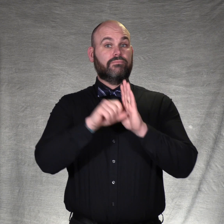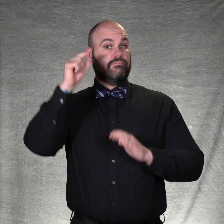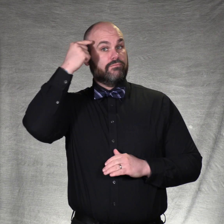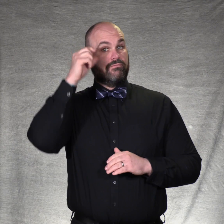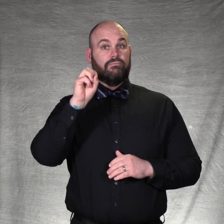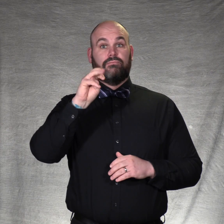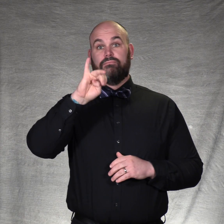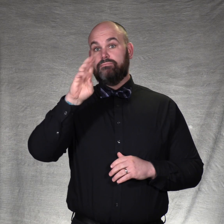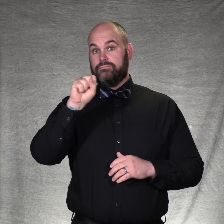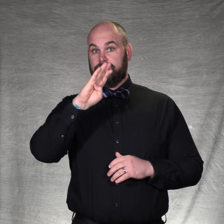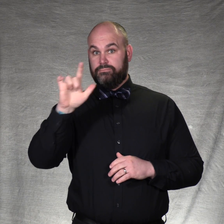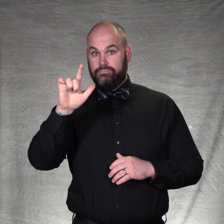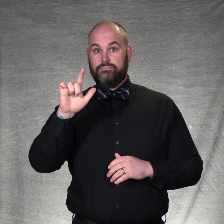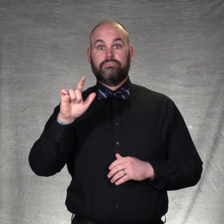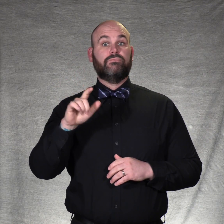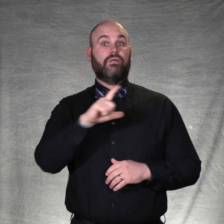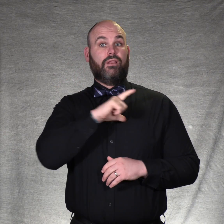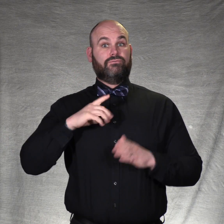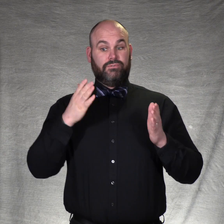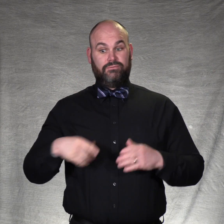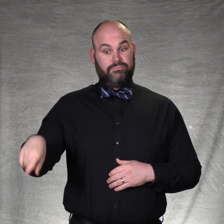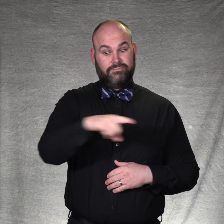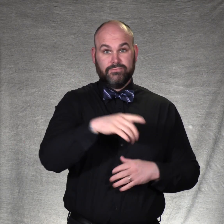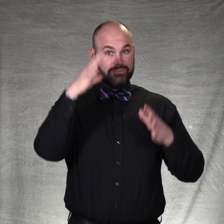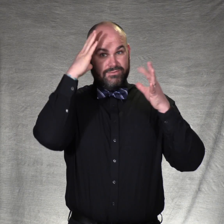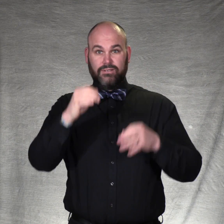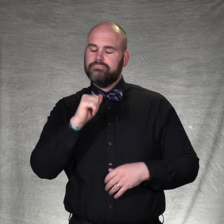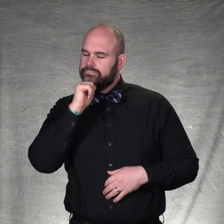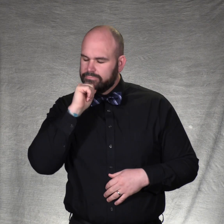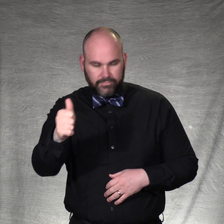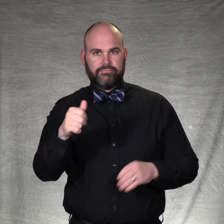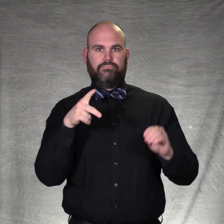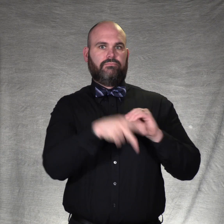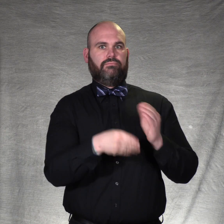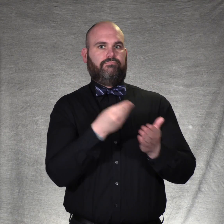In the State Government Omnibus Bill, the legislators decided not to cut